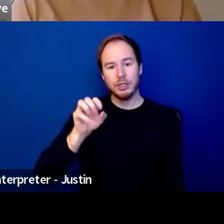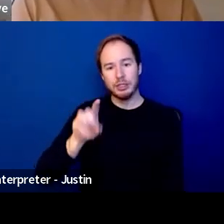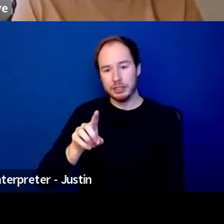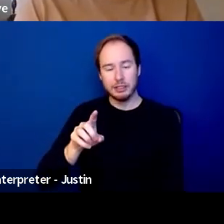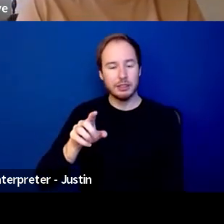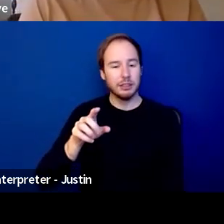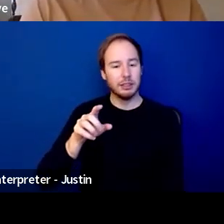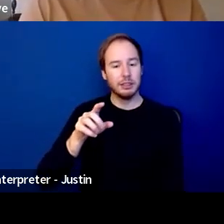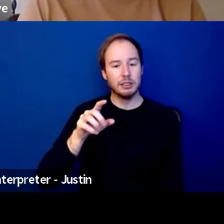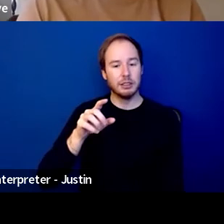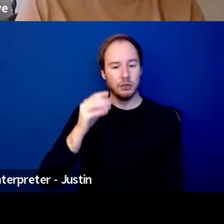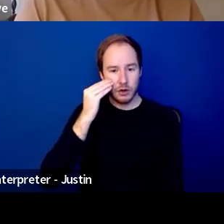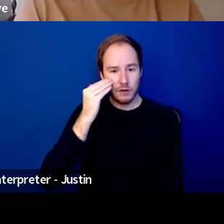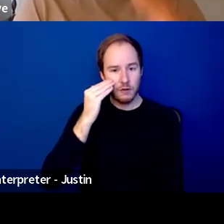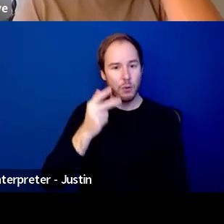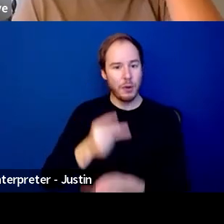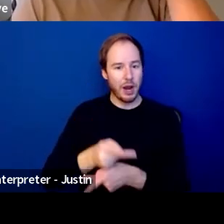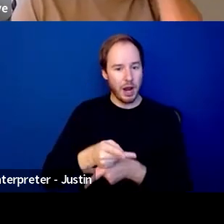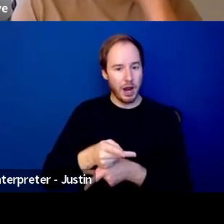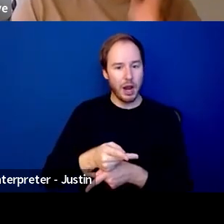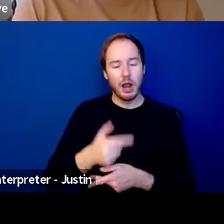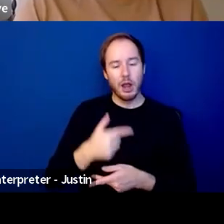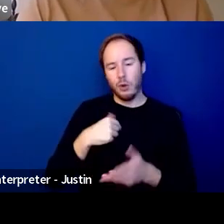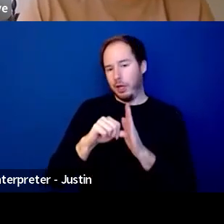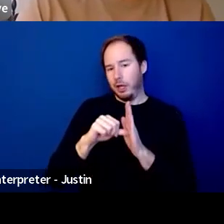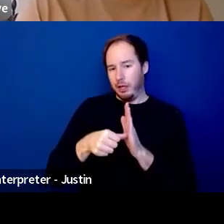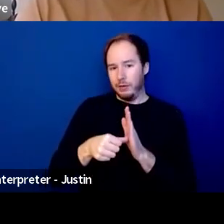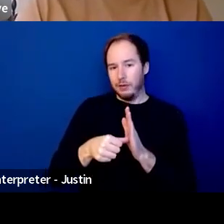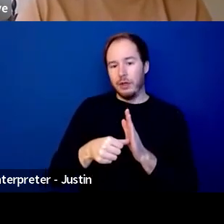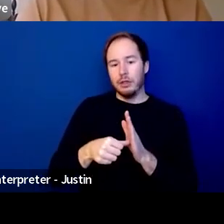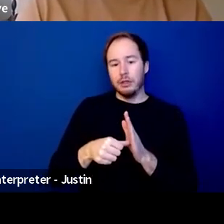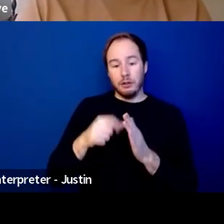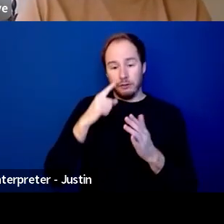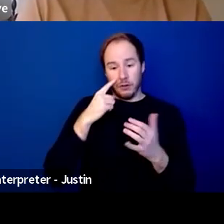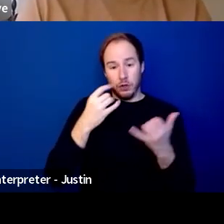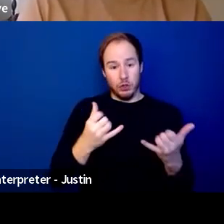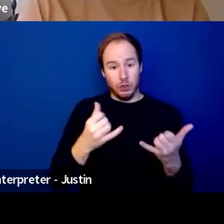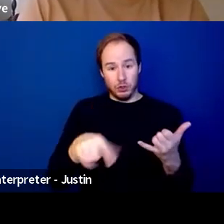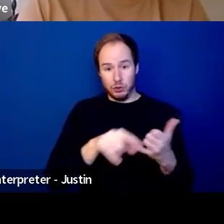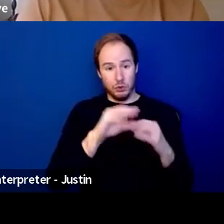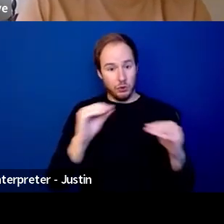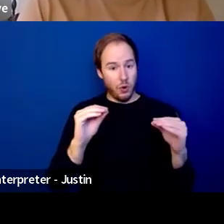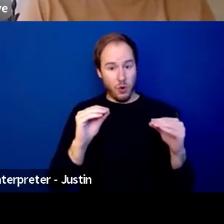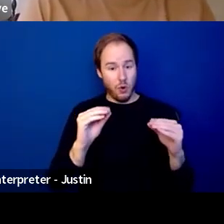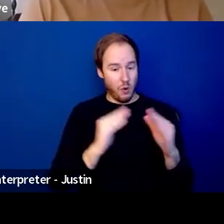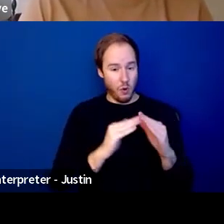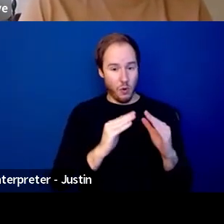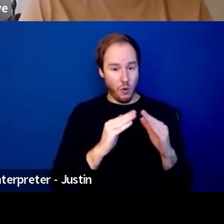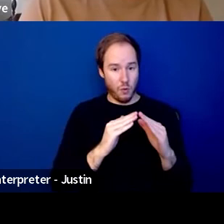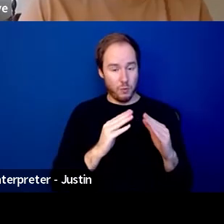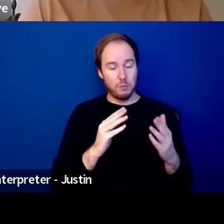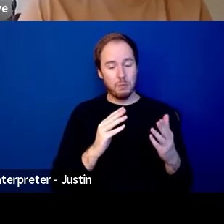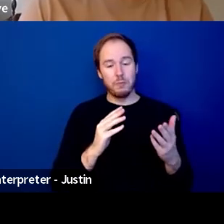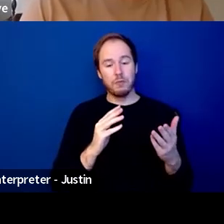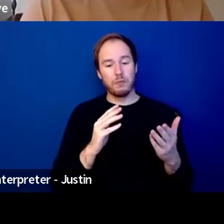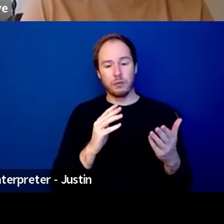I just wanted to emphasize the fact that for the chronically homeless population, it's safe to assume that most people